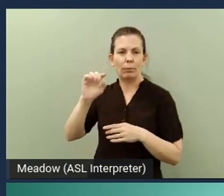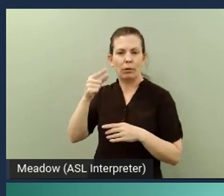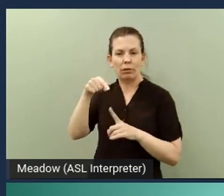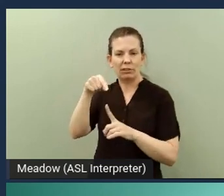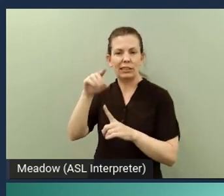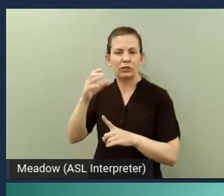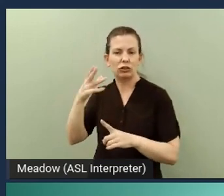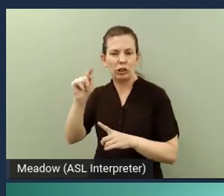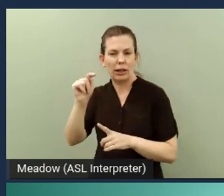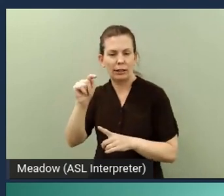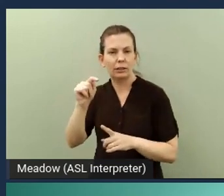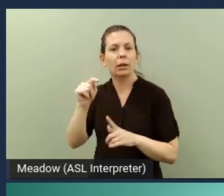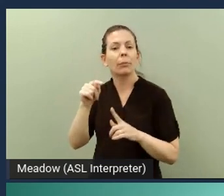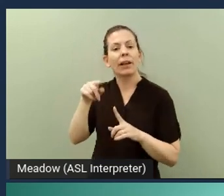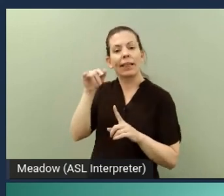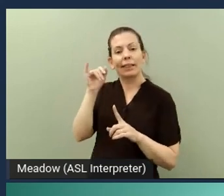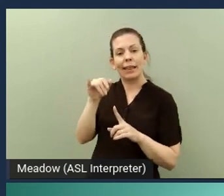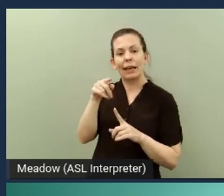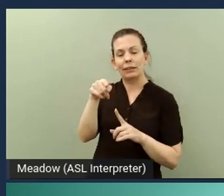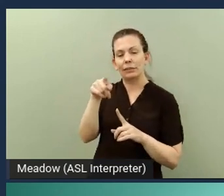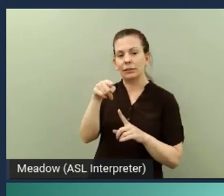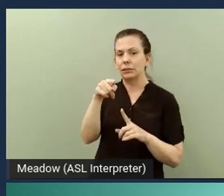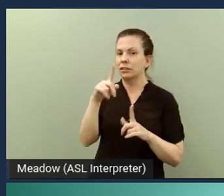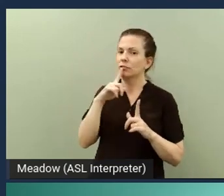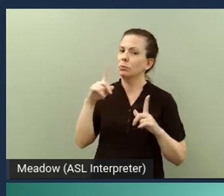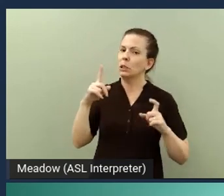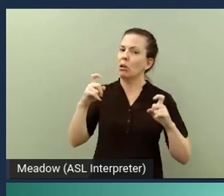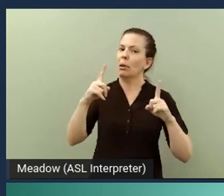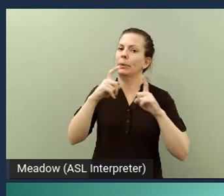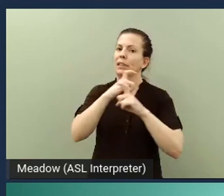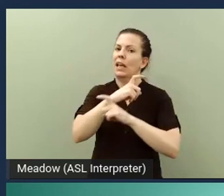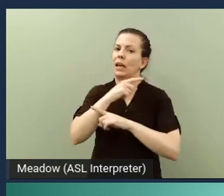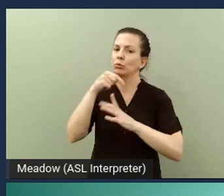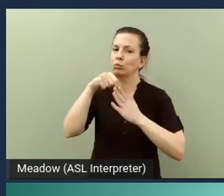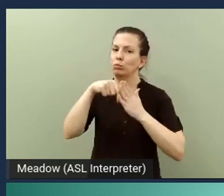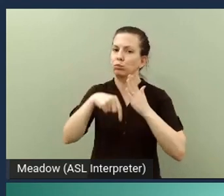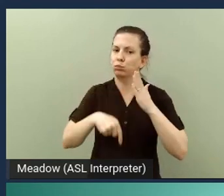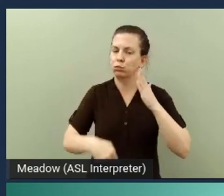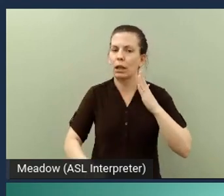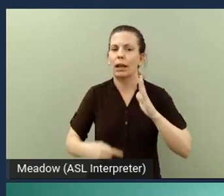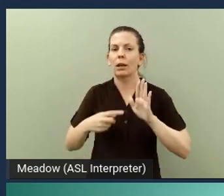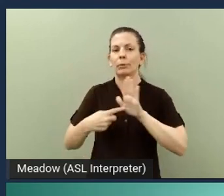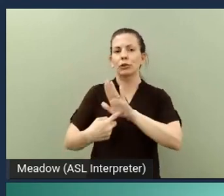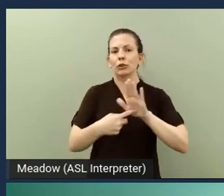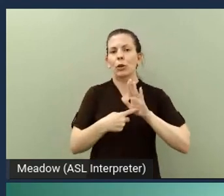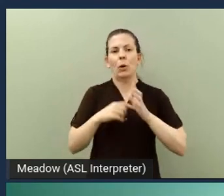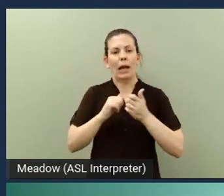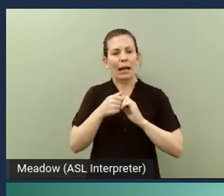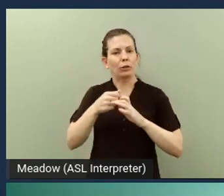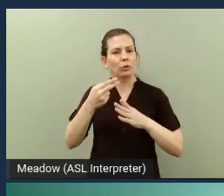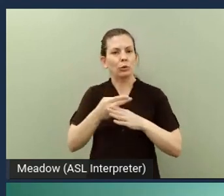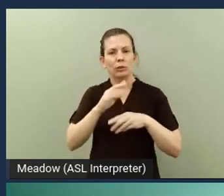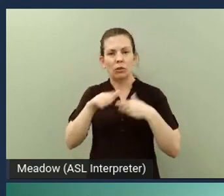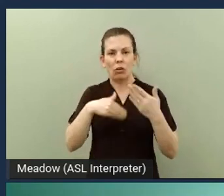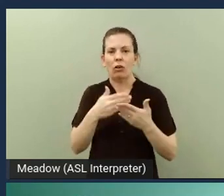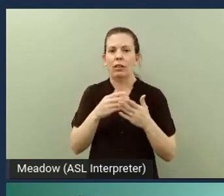but this blog should be a comprehensive view of how you can use all of the capabilities that I described. Exactly. - Awesome.